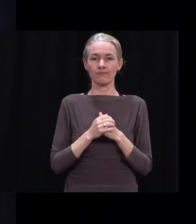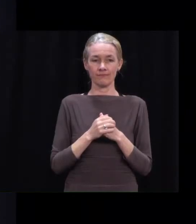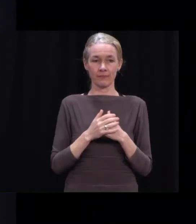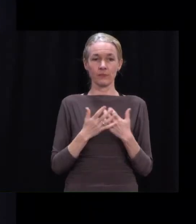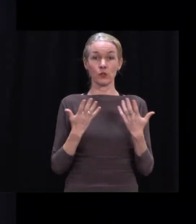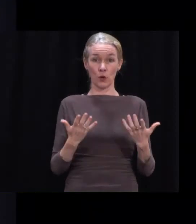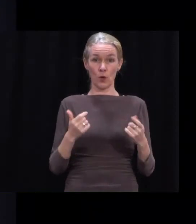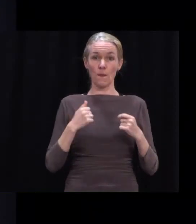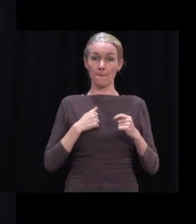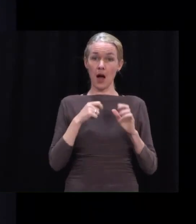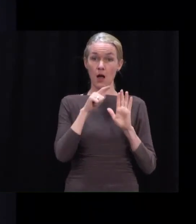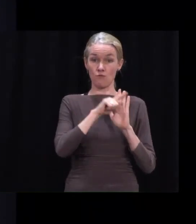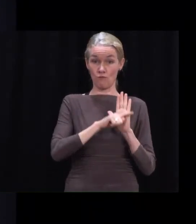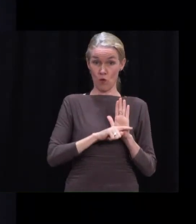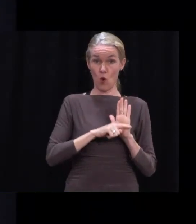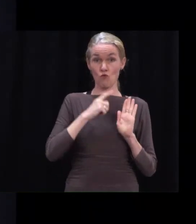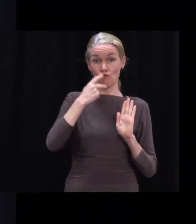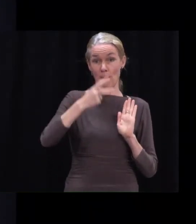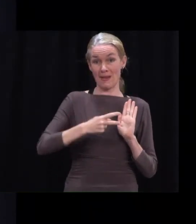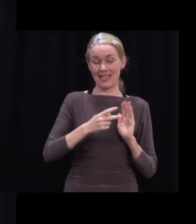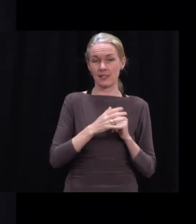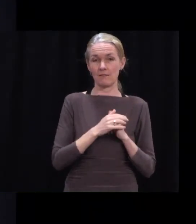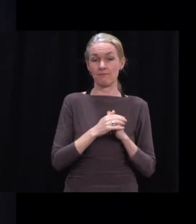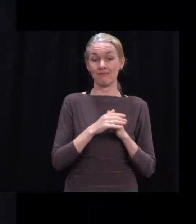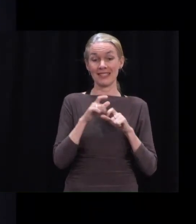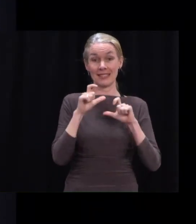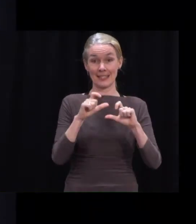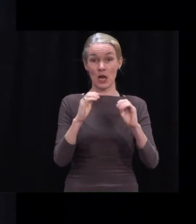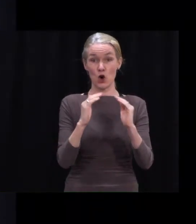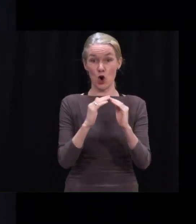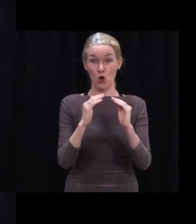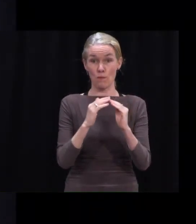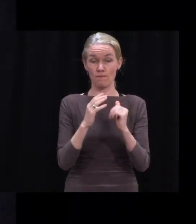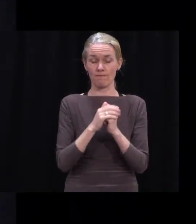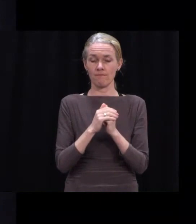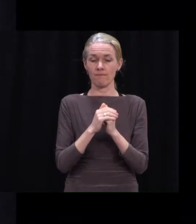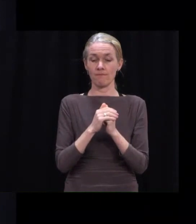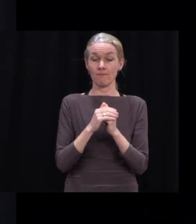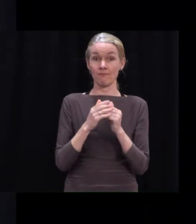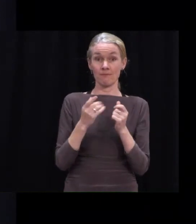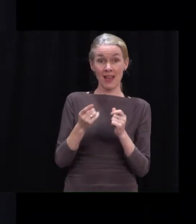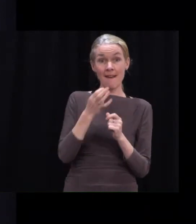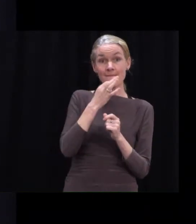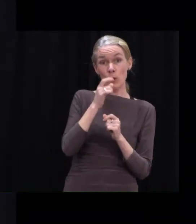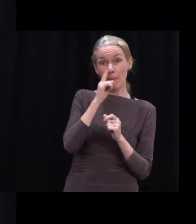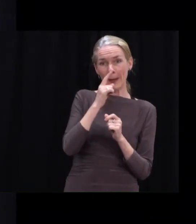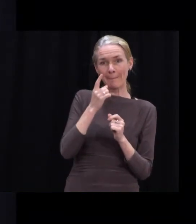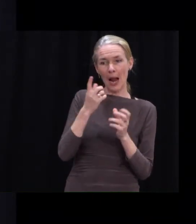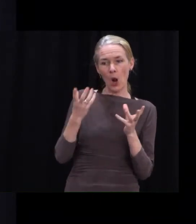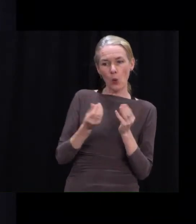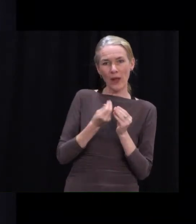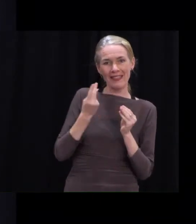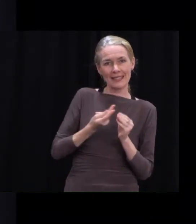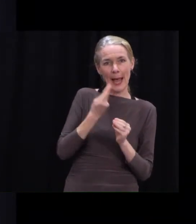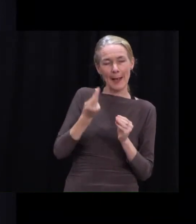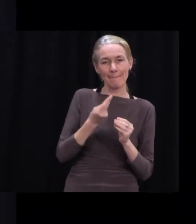difference. The golden rules